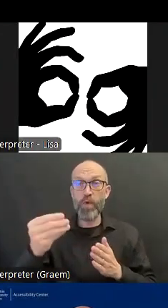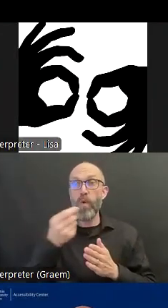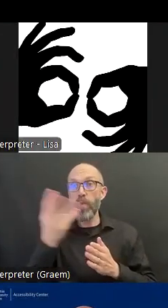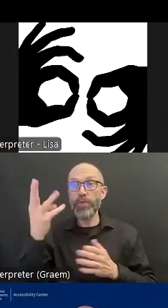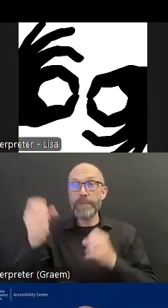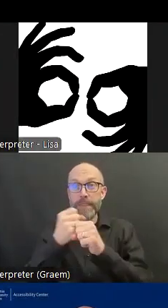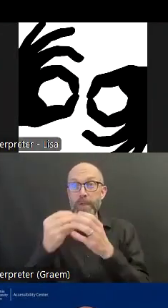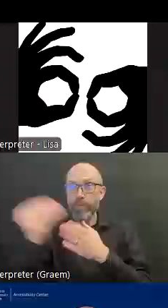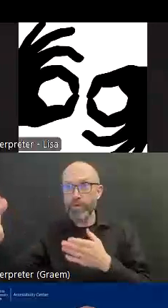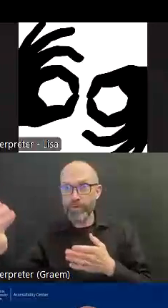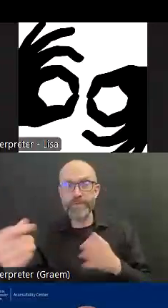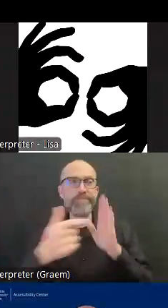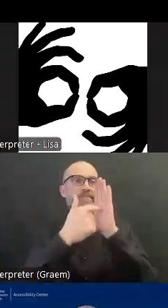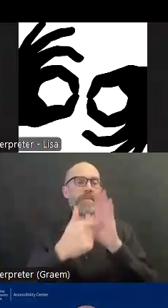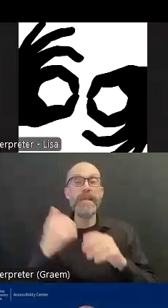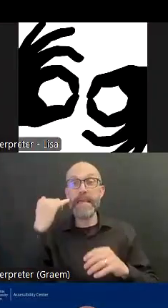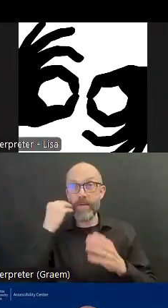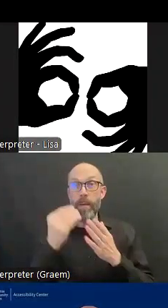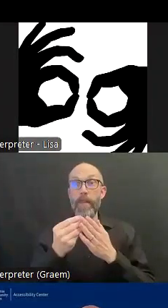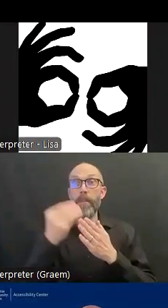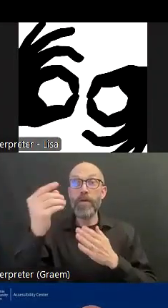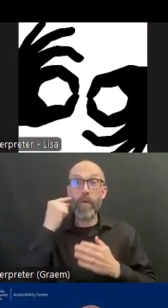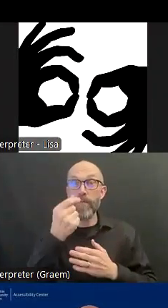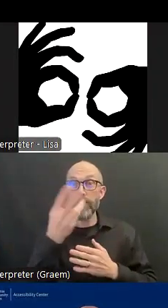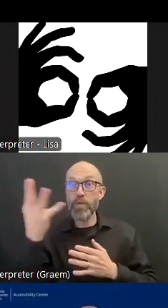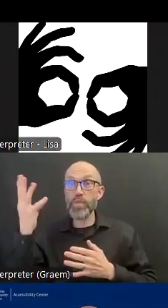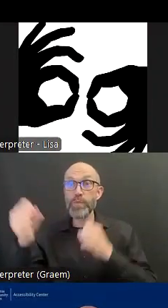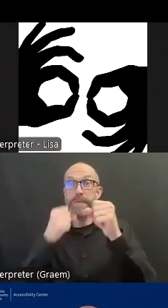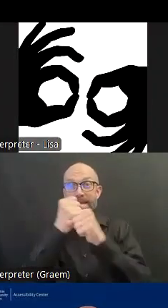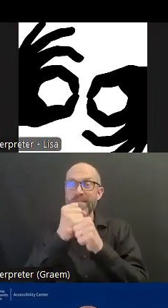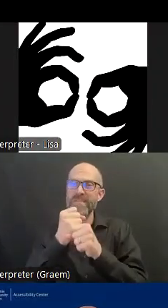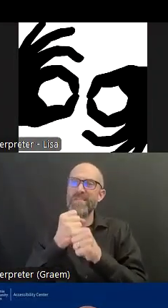Things that are for multiple years represent a higher risk because they're going to be used for-- they're going